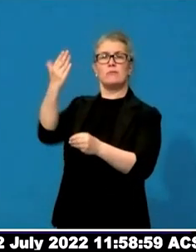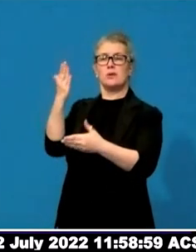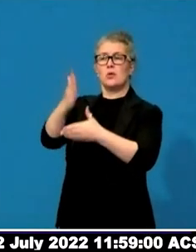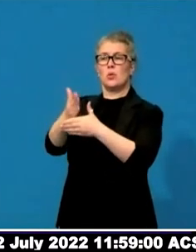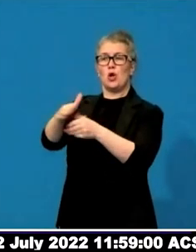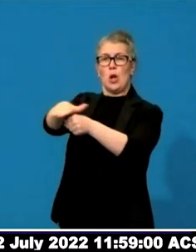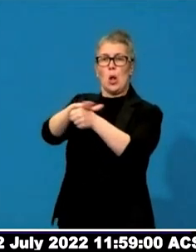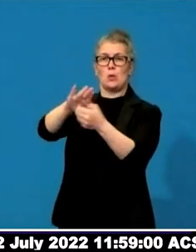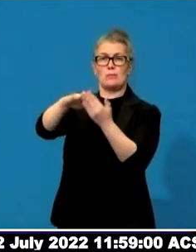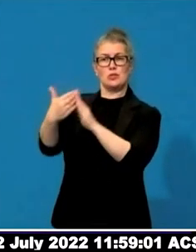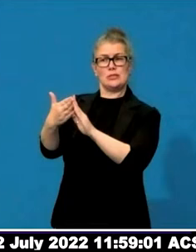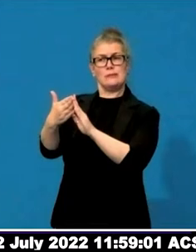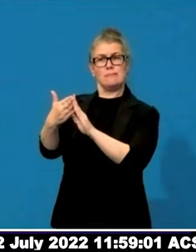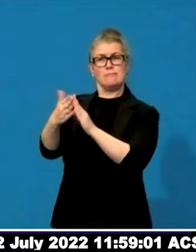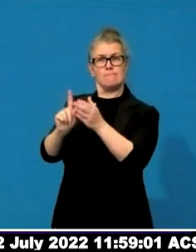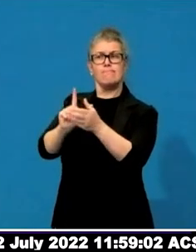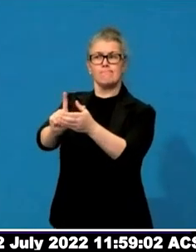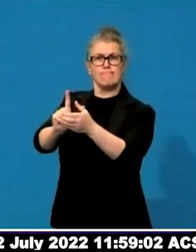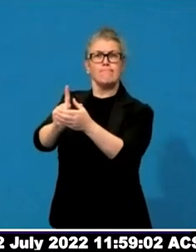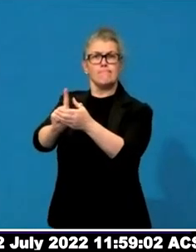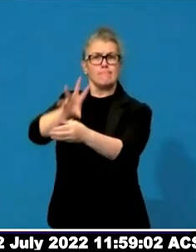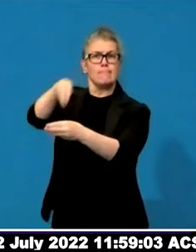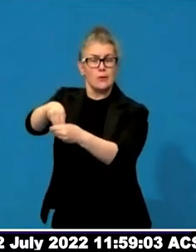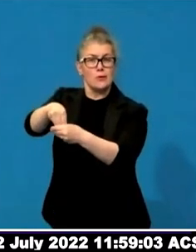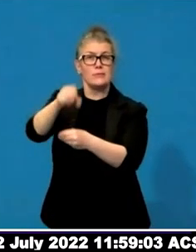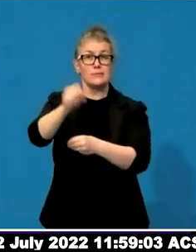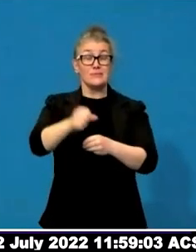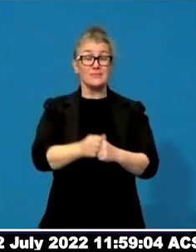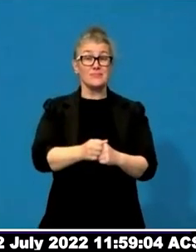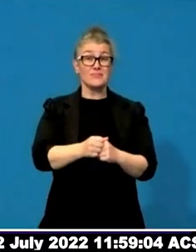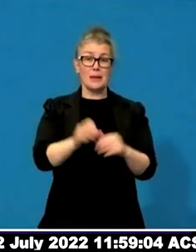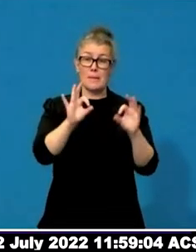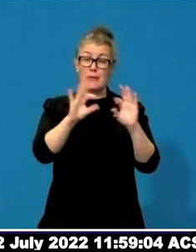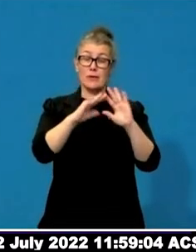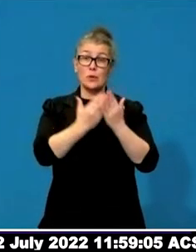Ideally - and we are seeing some in Darwin,